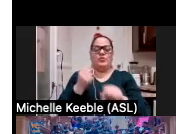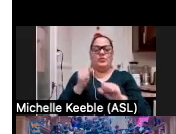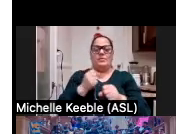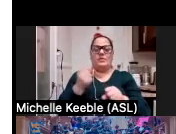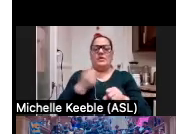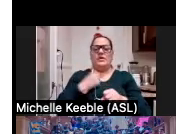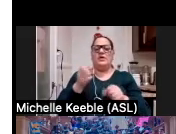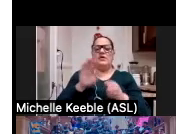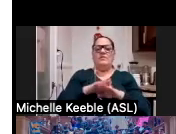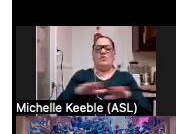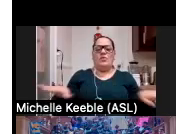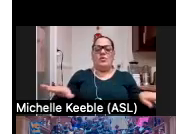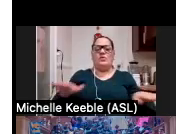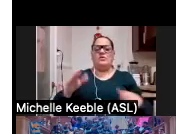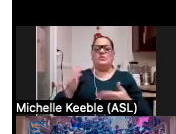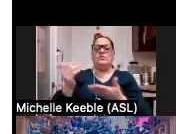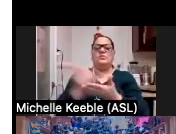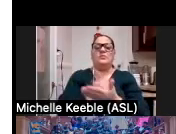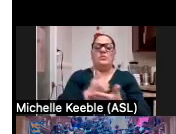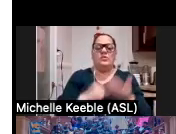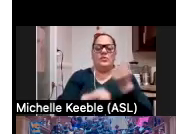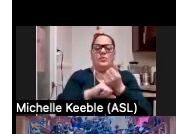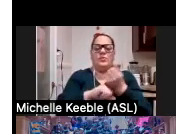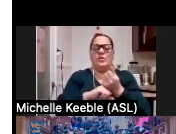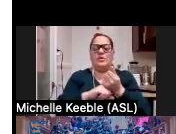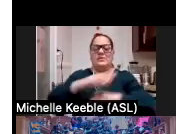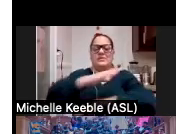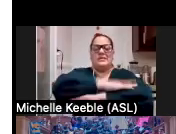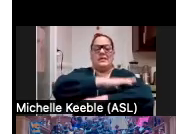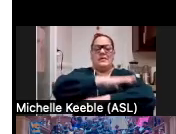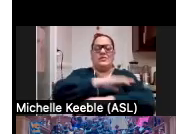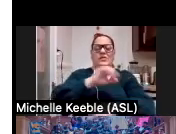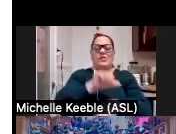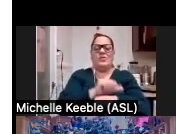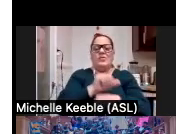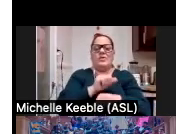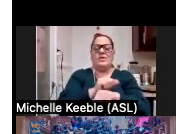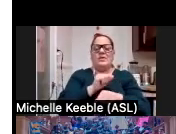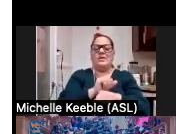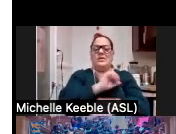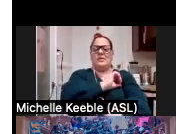and helping in the administration office. Um throughout all this his grades were stellar and he